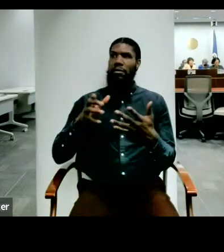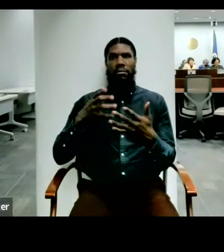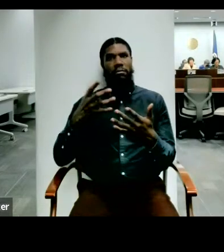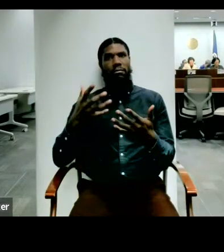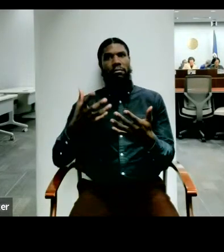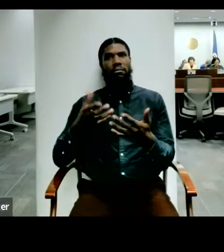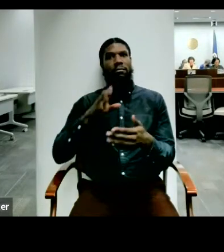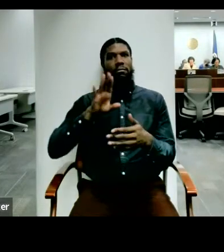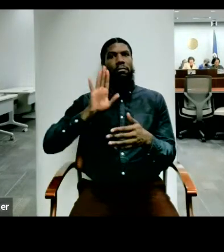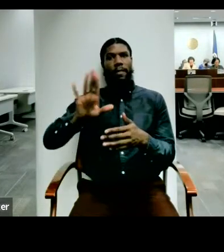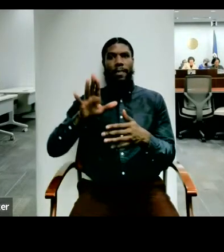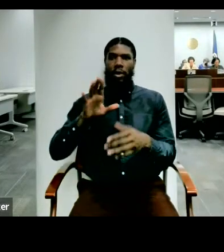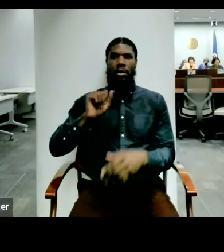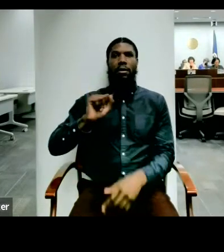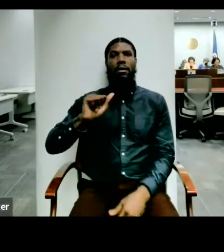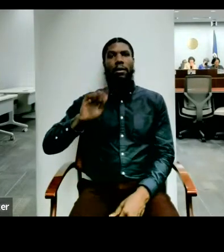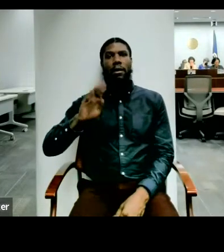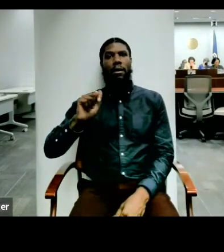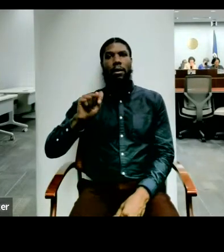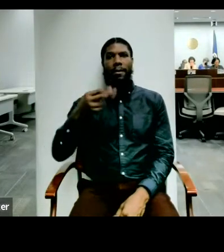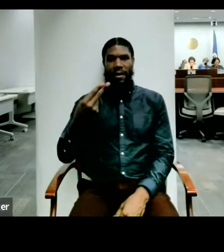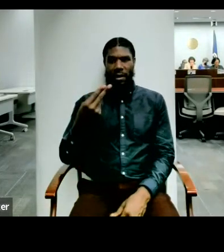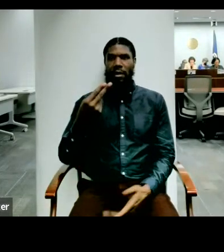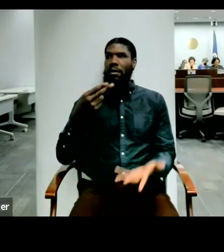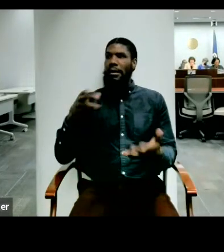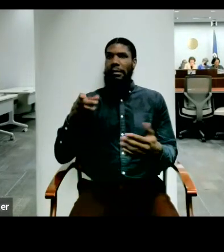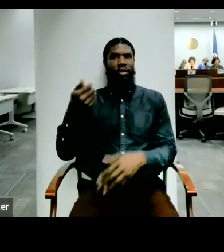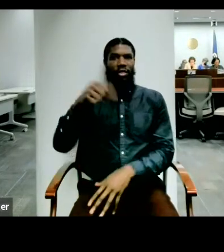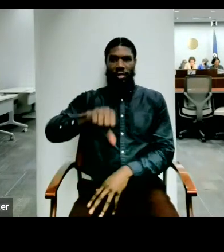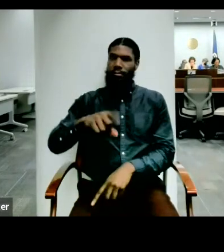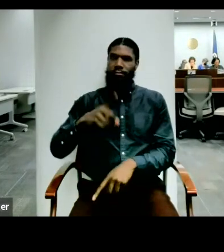I think regrettably the Department of Justice has defended